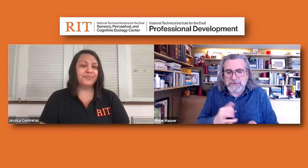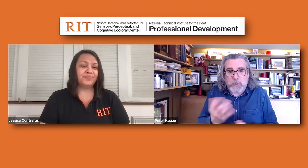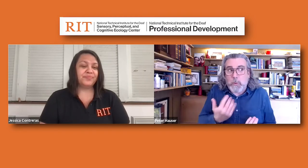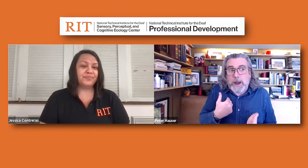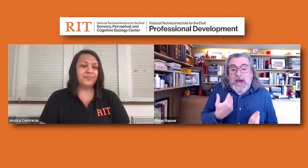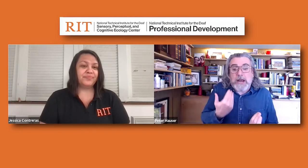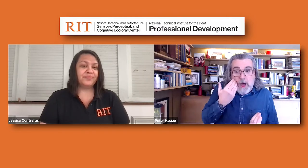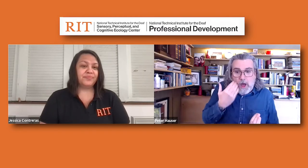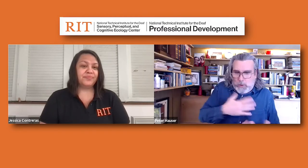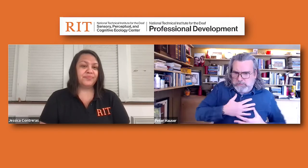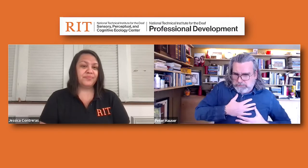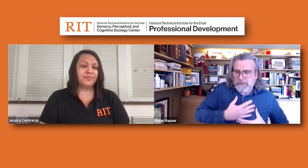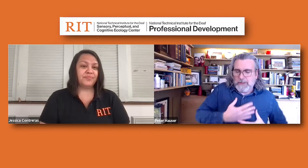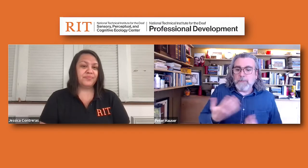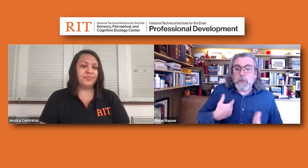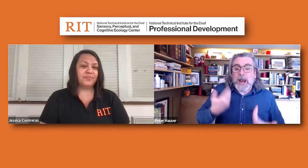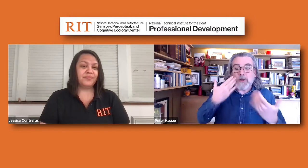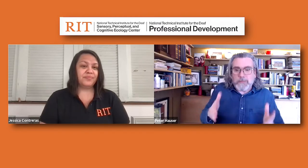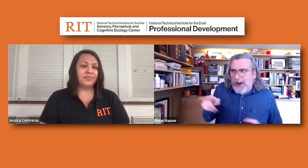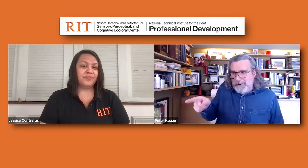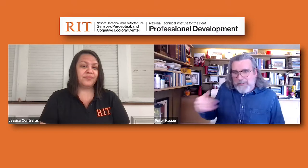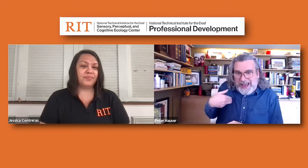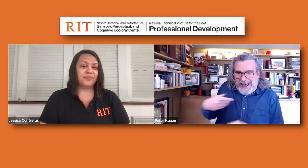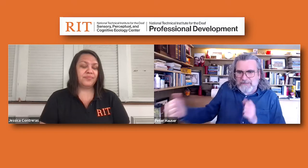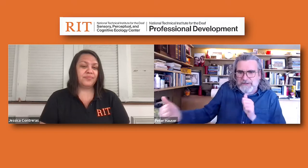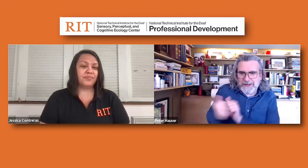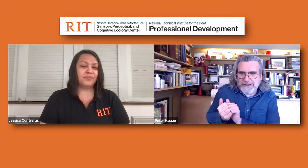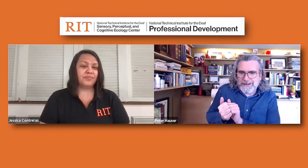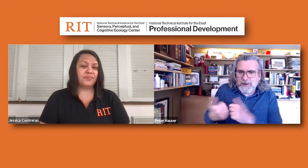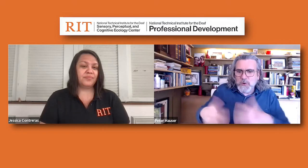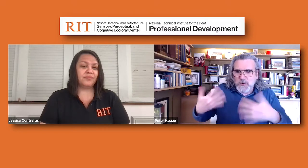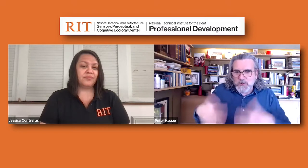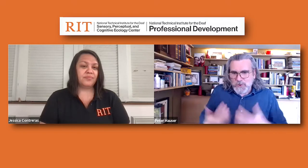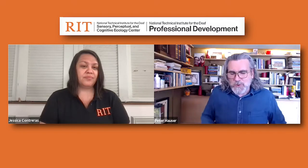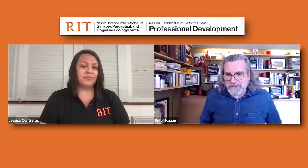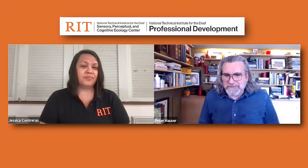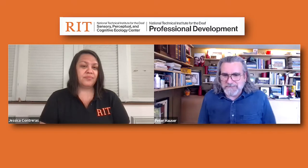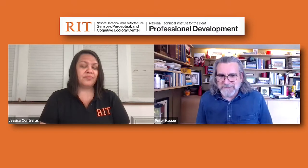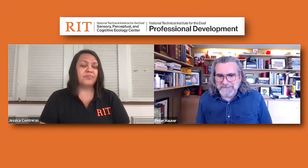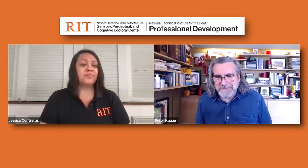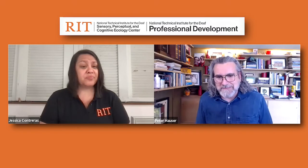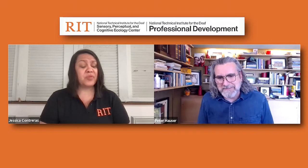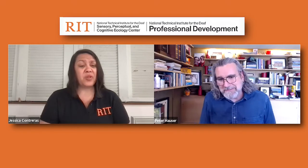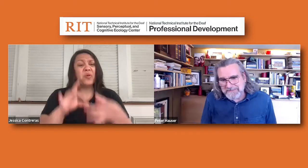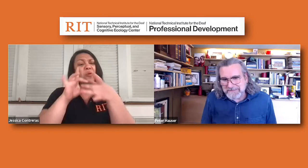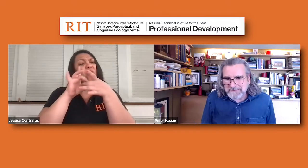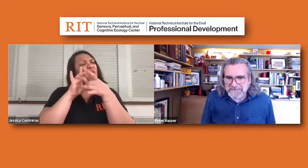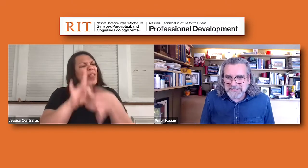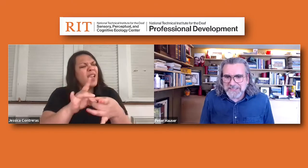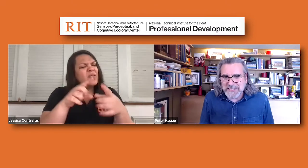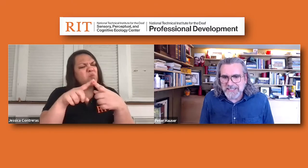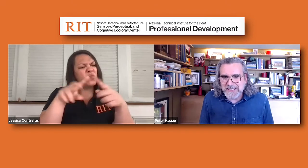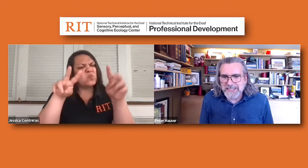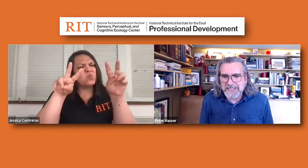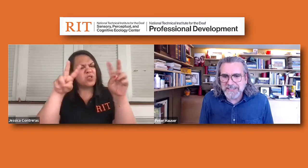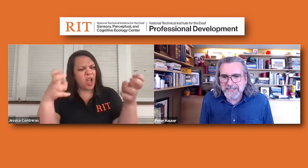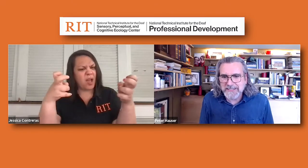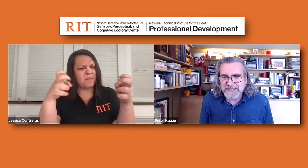It's just impossible and so I know now that what I don't know someone else does, so we work together.